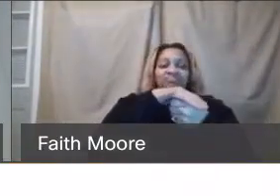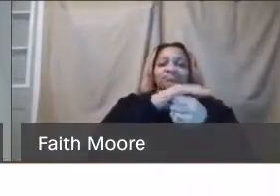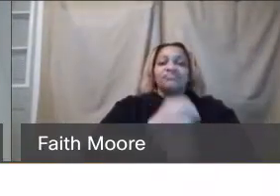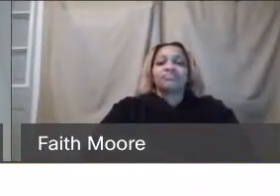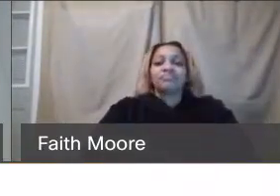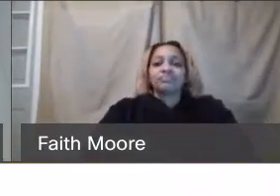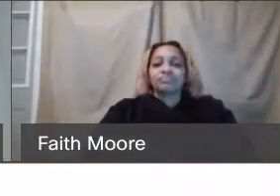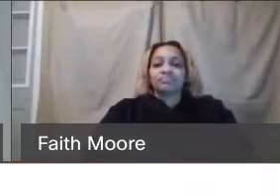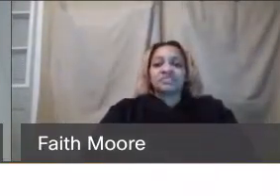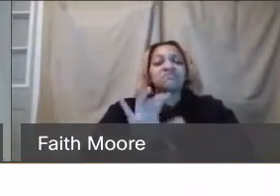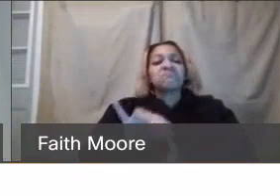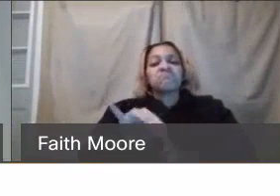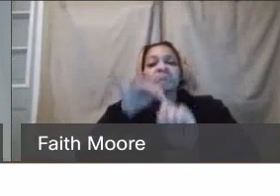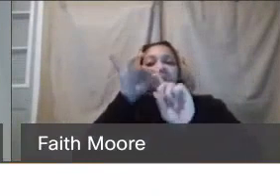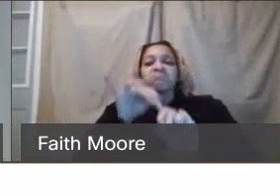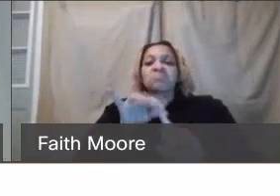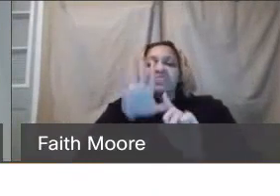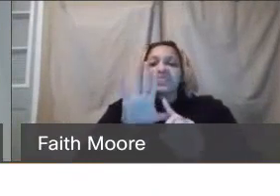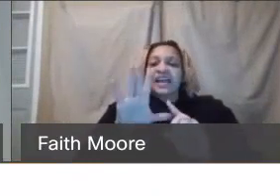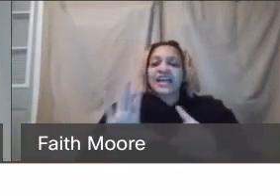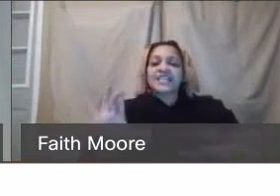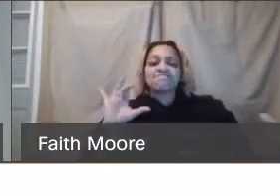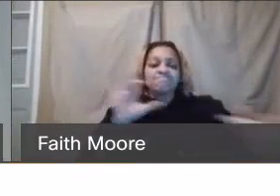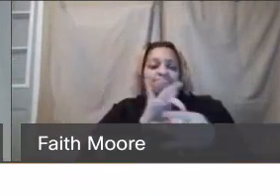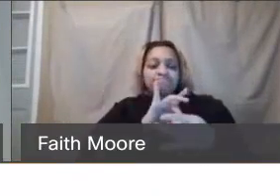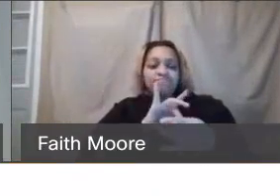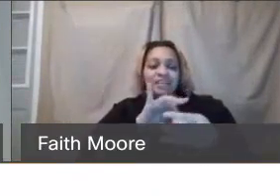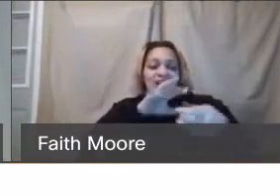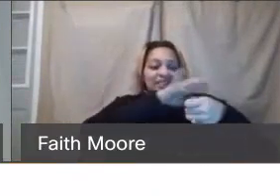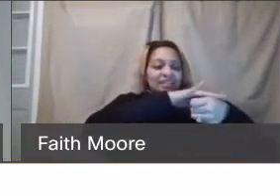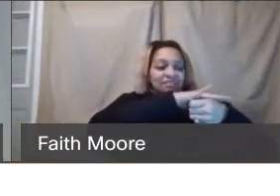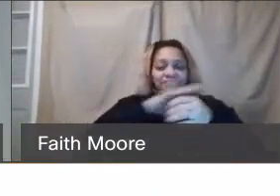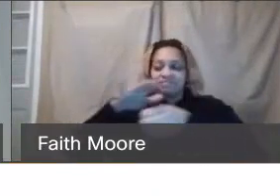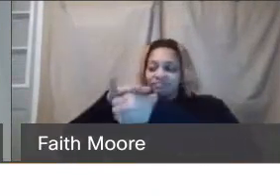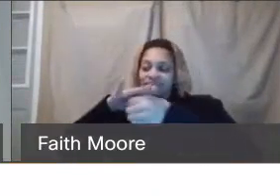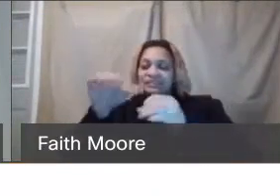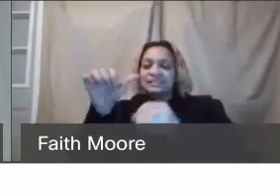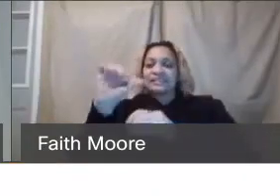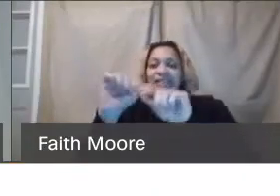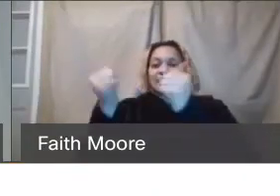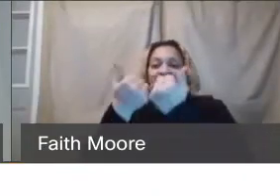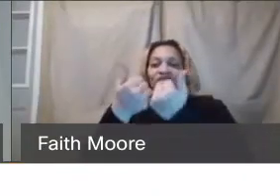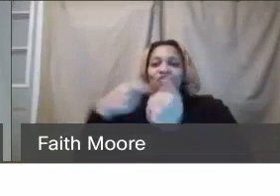uniquely, it also bridges across facilities that the 2 different agencies are responsible for, as, as I mentioned before as a user,